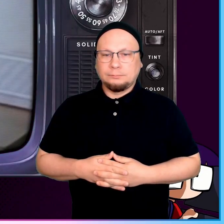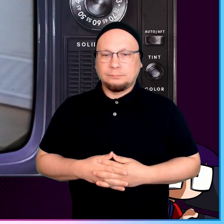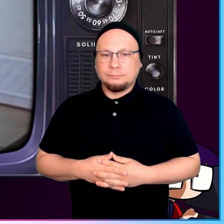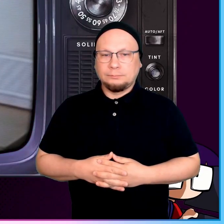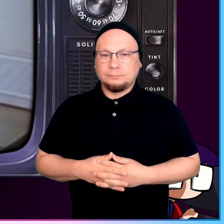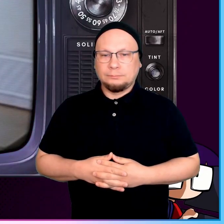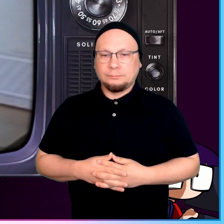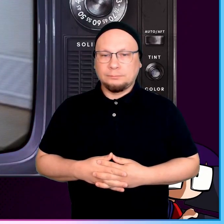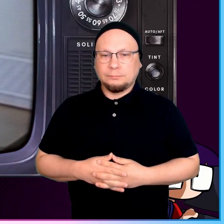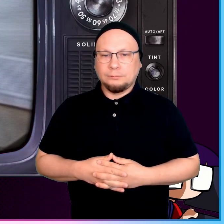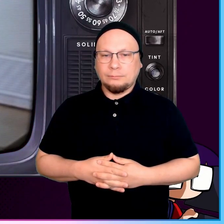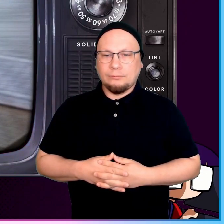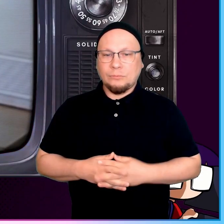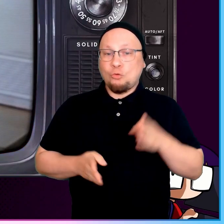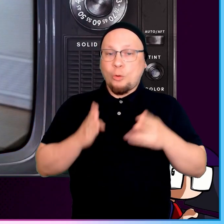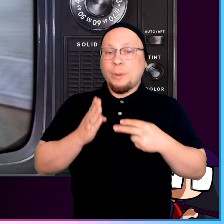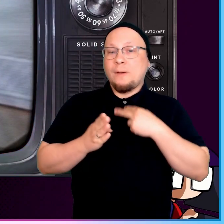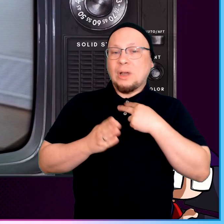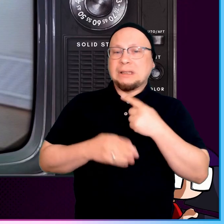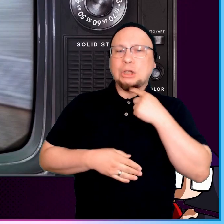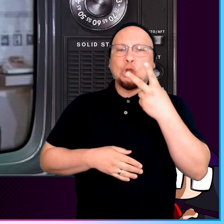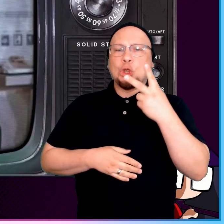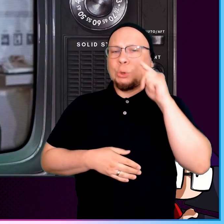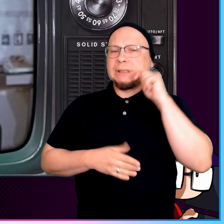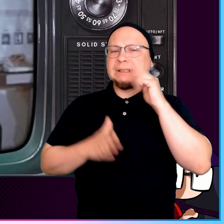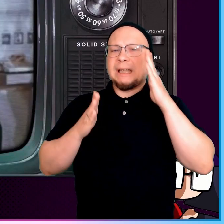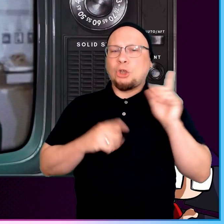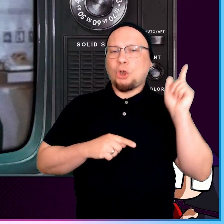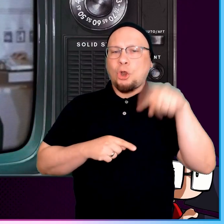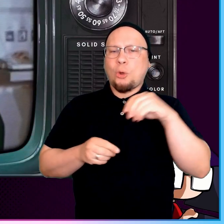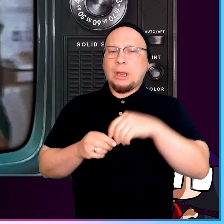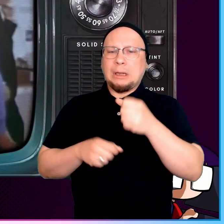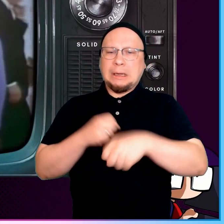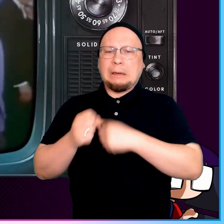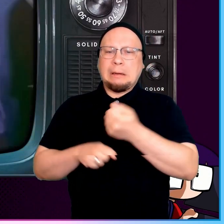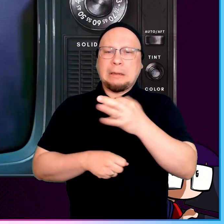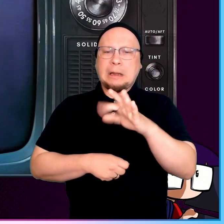[Two teenagers visit a 1950’s World’s Fayre exhibit on telecommunications]